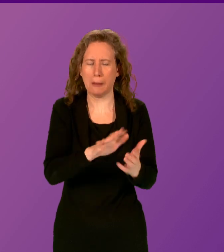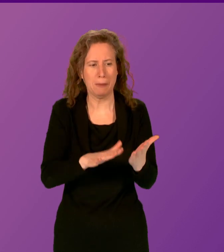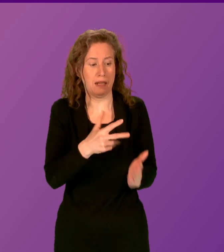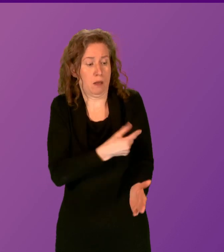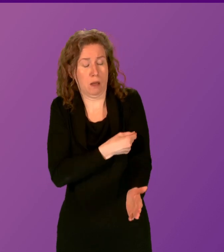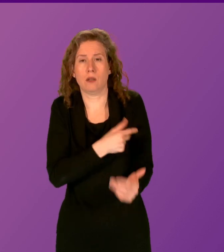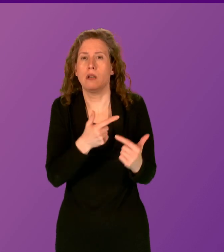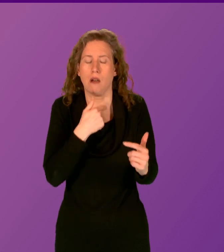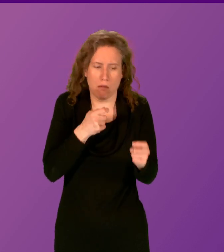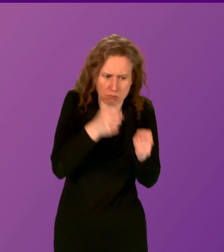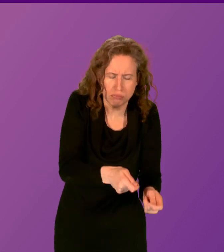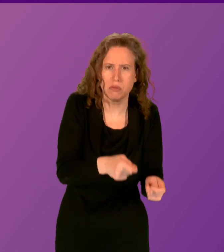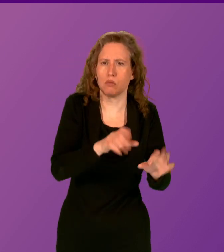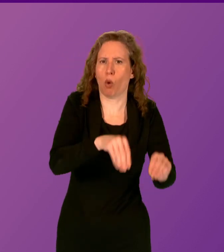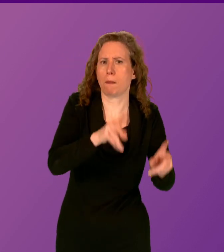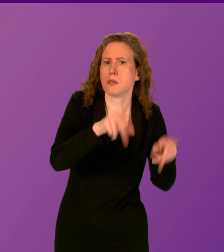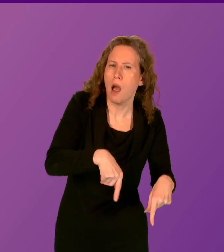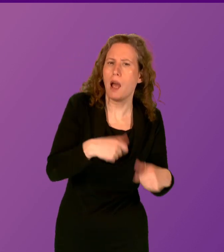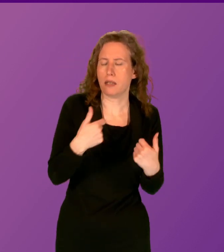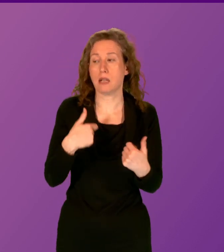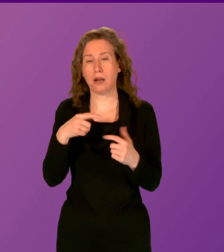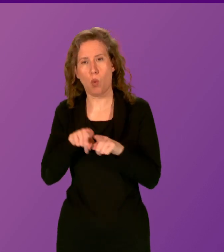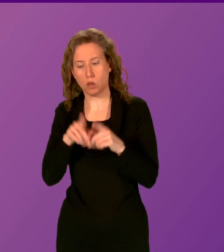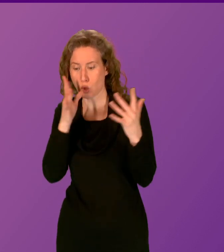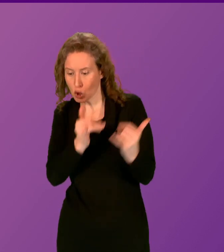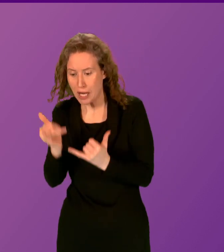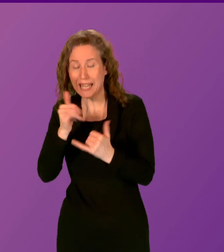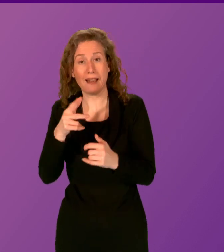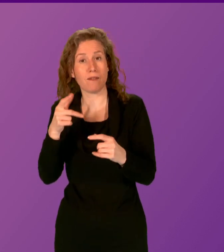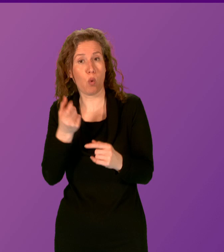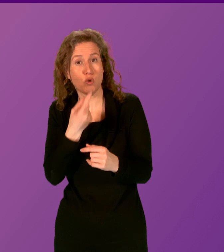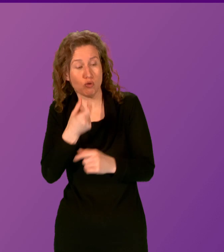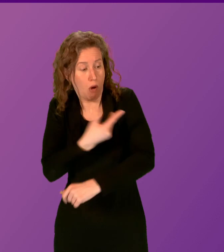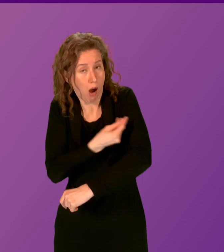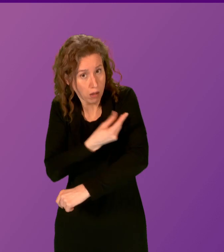On checking facilities for drugs, my understanding is that they require a Home Office licence,